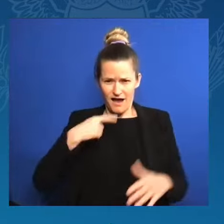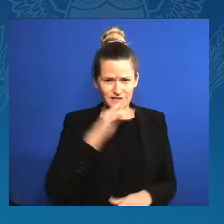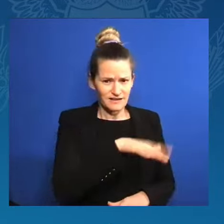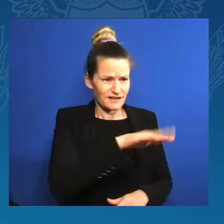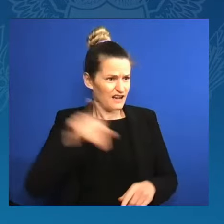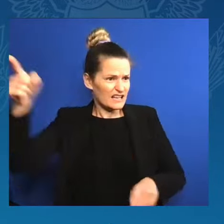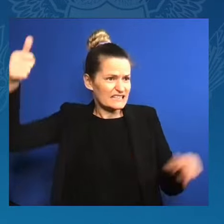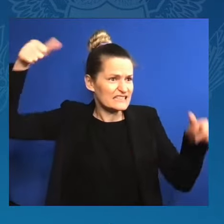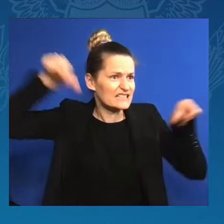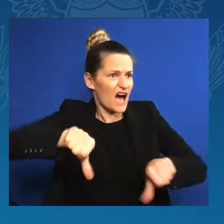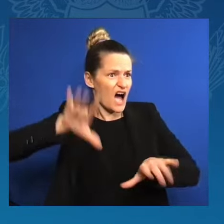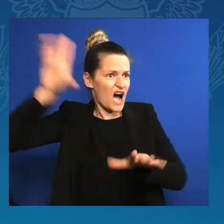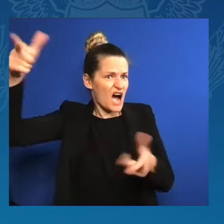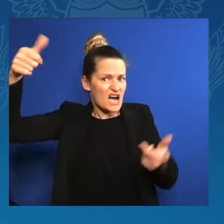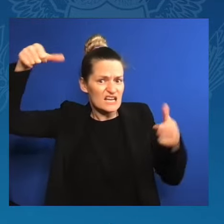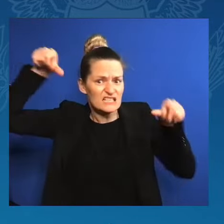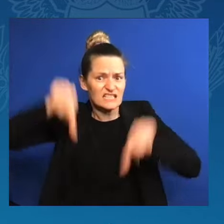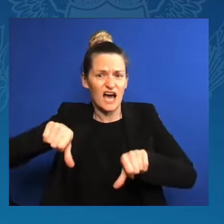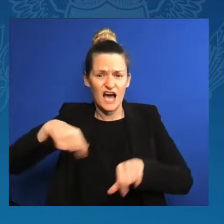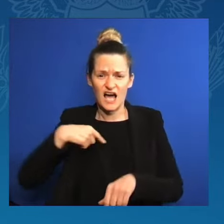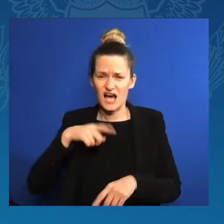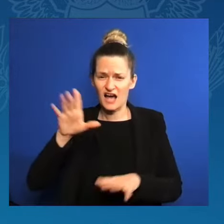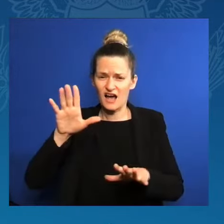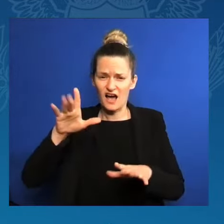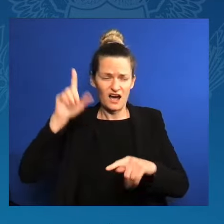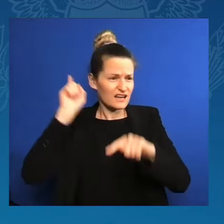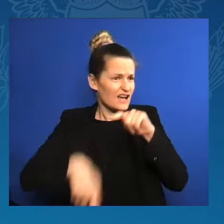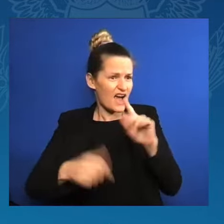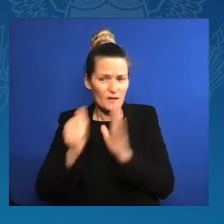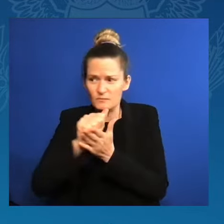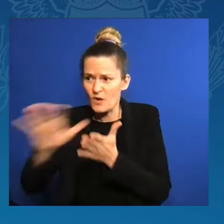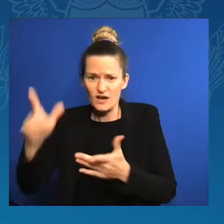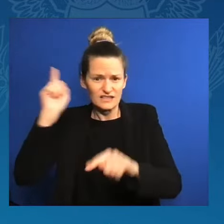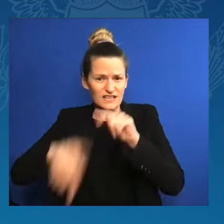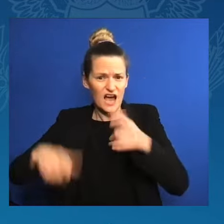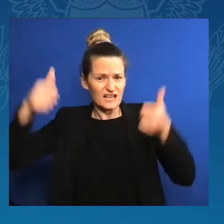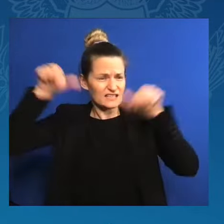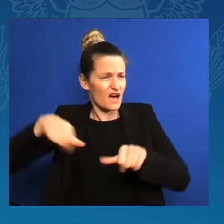We were angered and we were saddened but grateful that in North Carolina